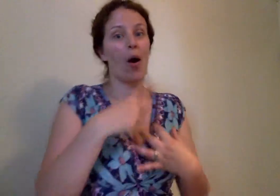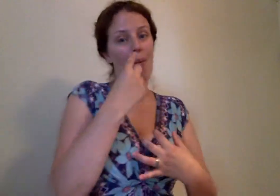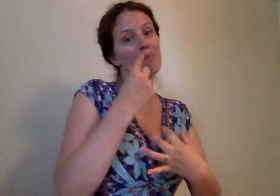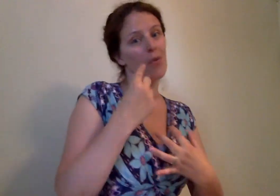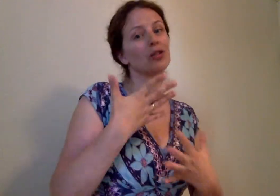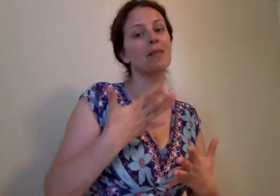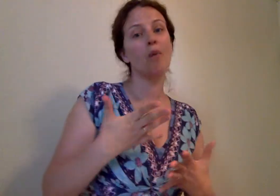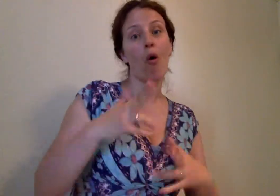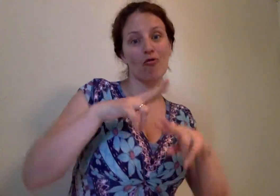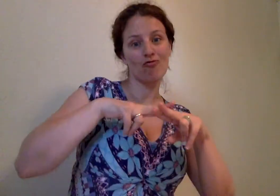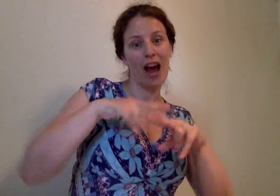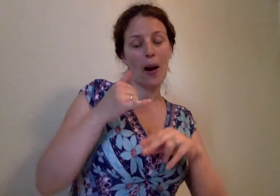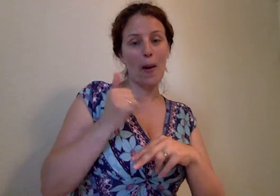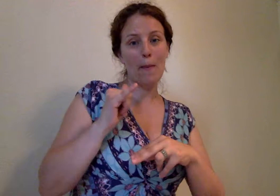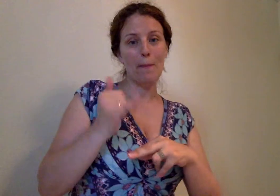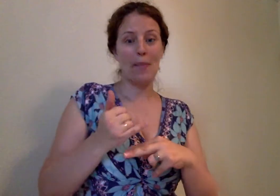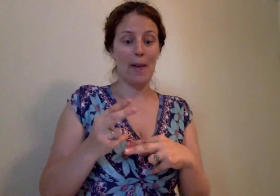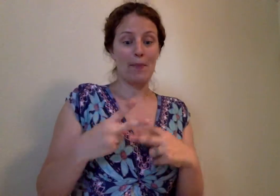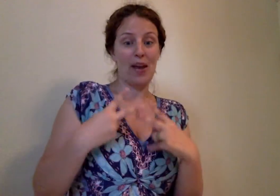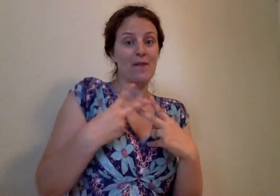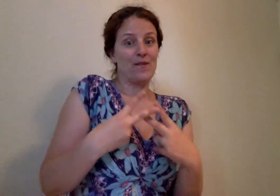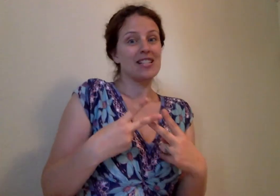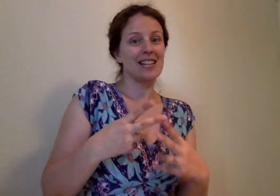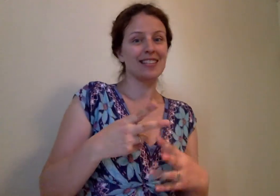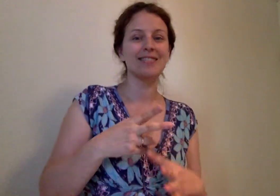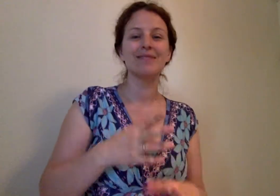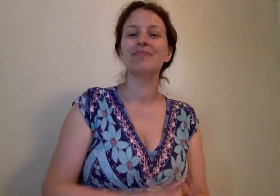Possible Frank may visit.